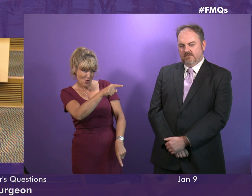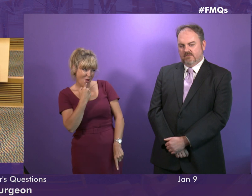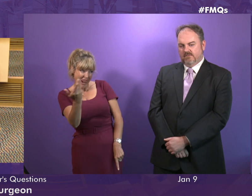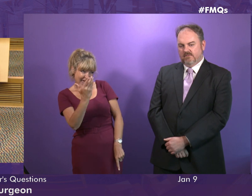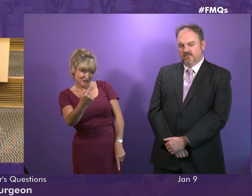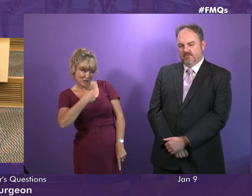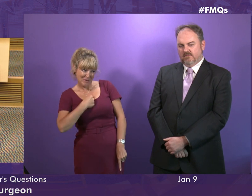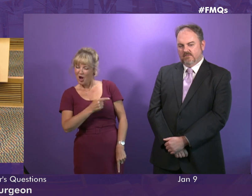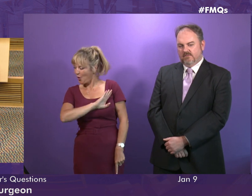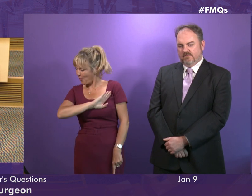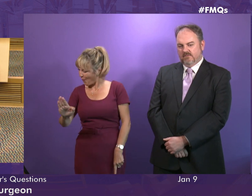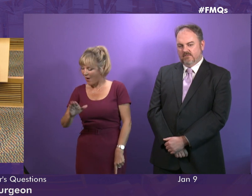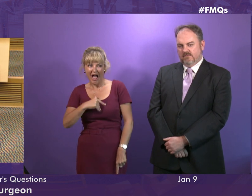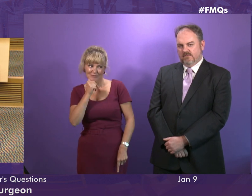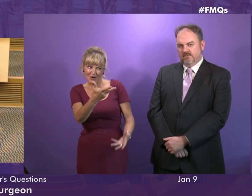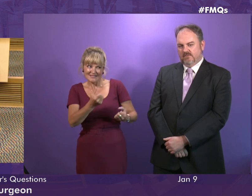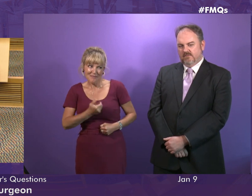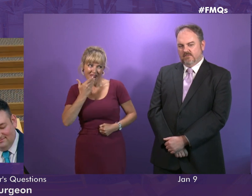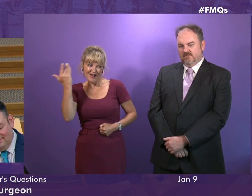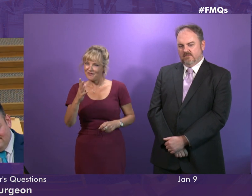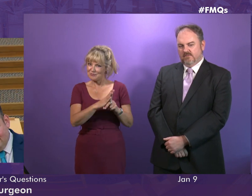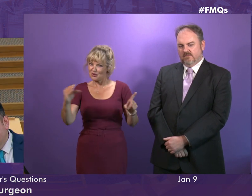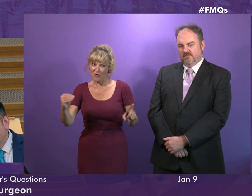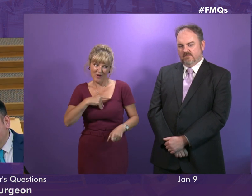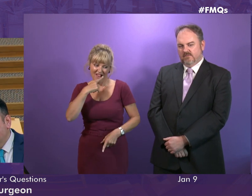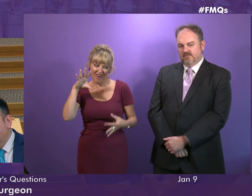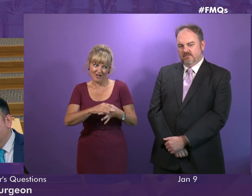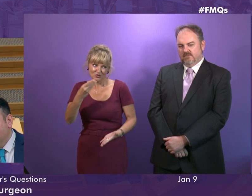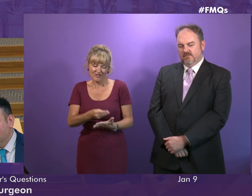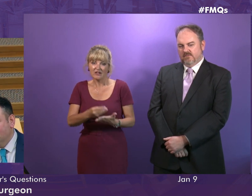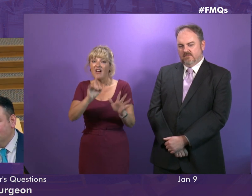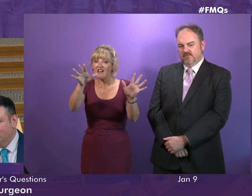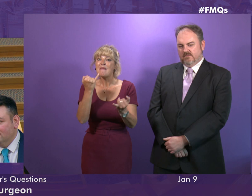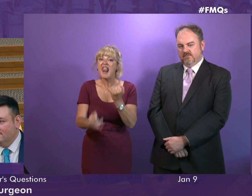from the Tories when it comes to local government funding.